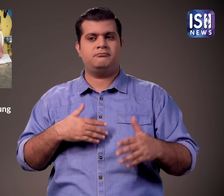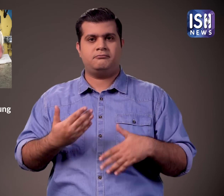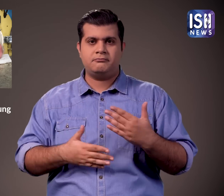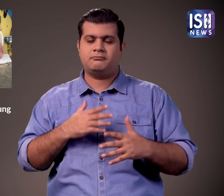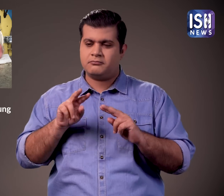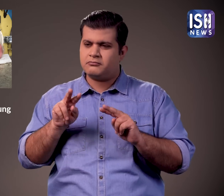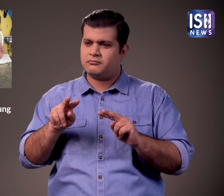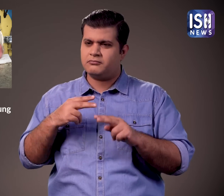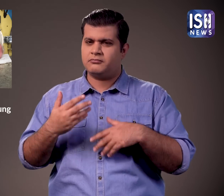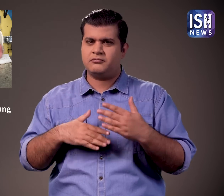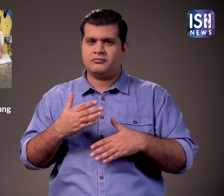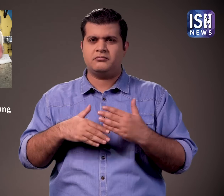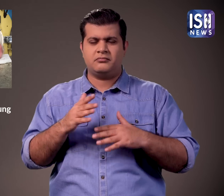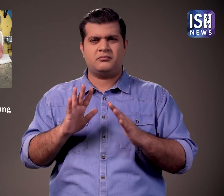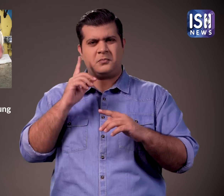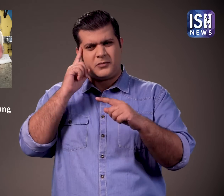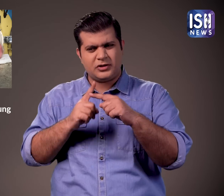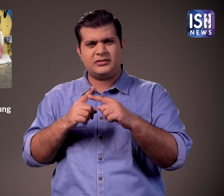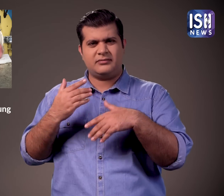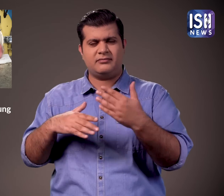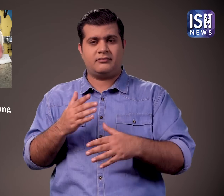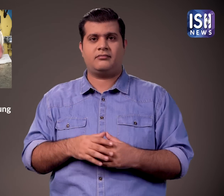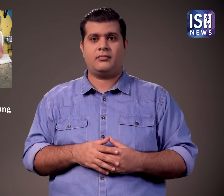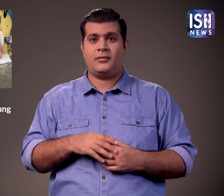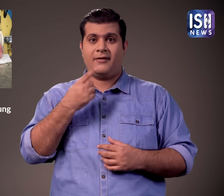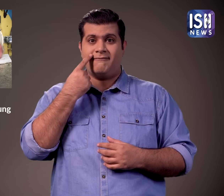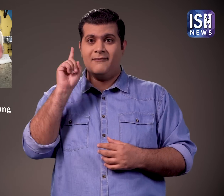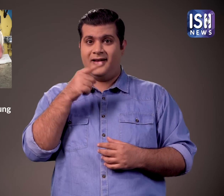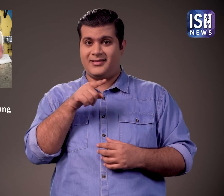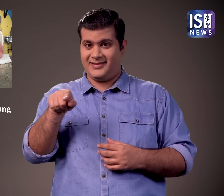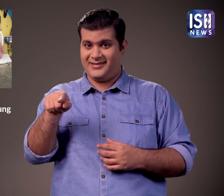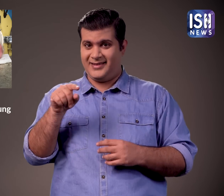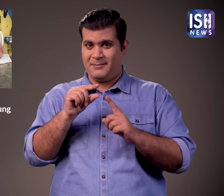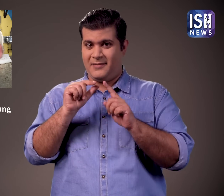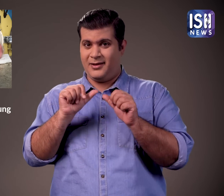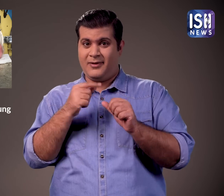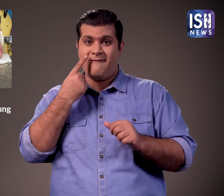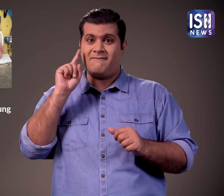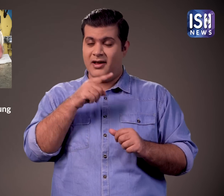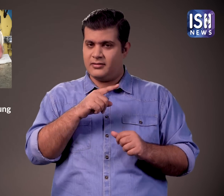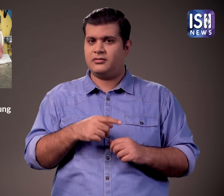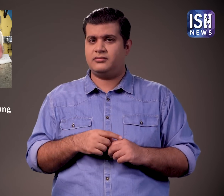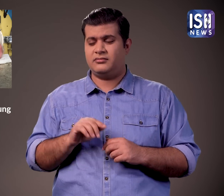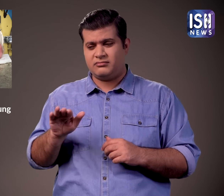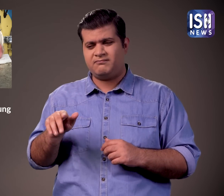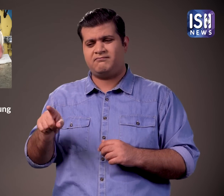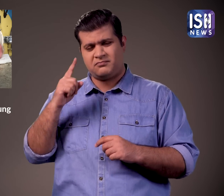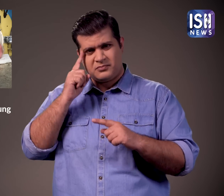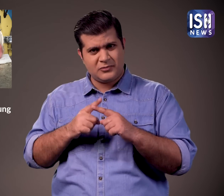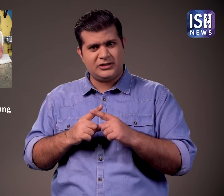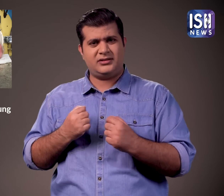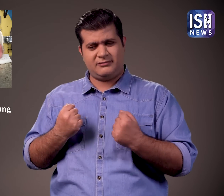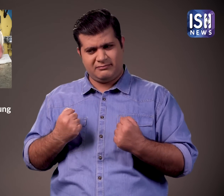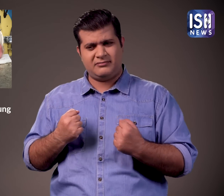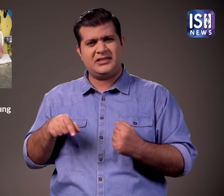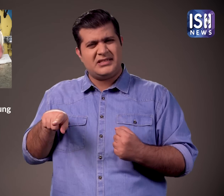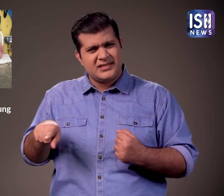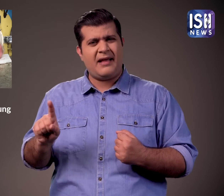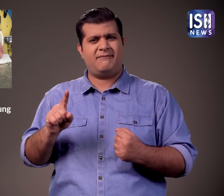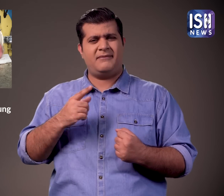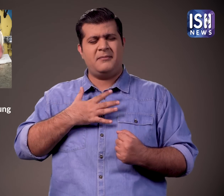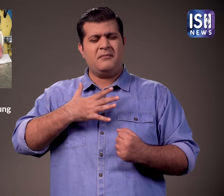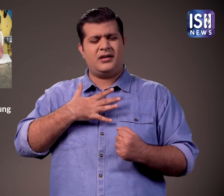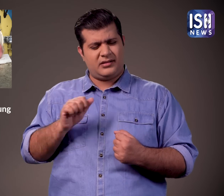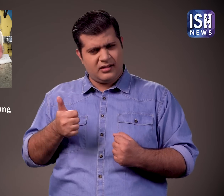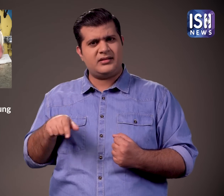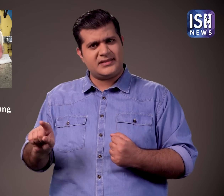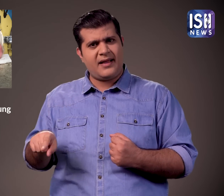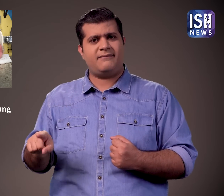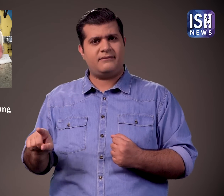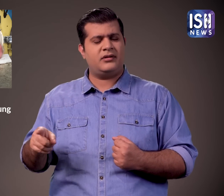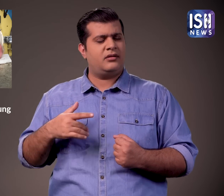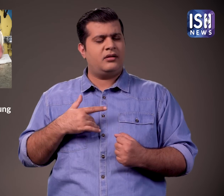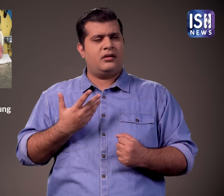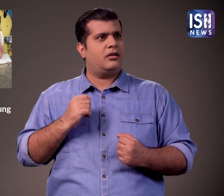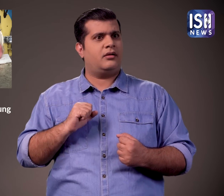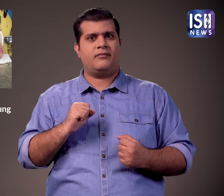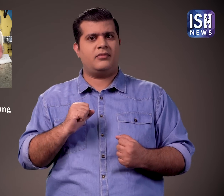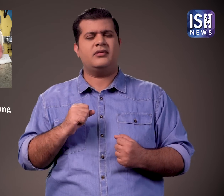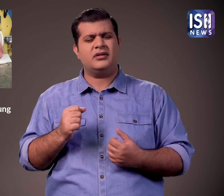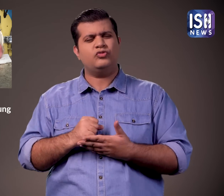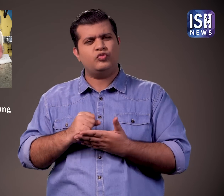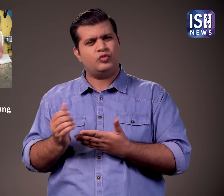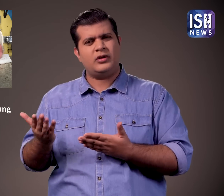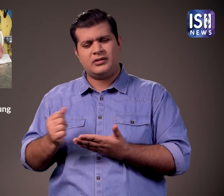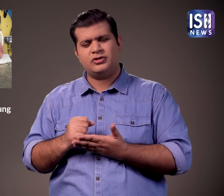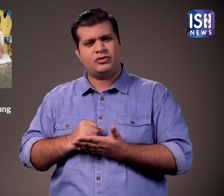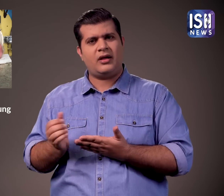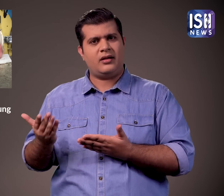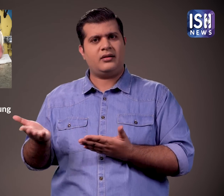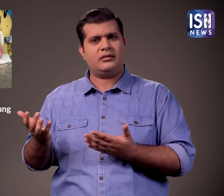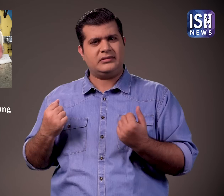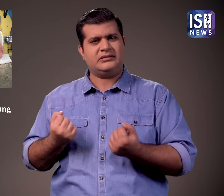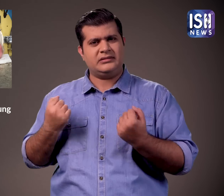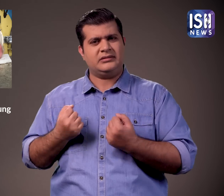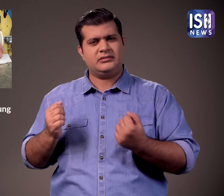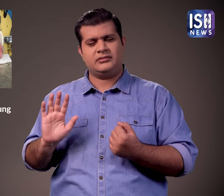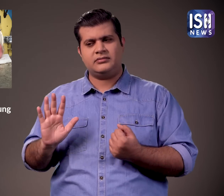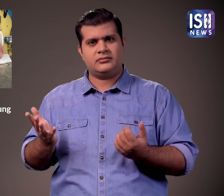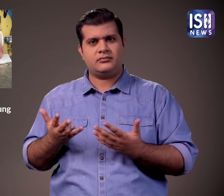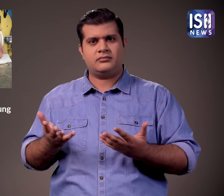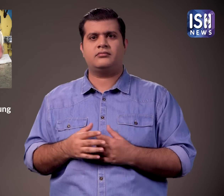After a few days, with hopeful optimism, Paul’s father encouraged him to practice breathing without the iron lung.